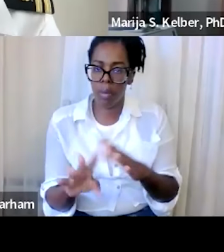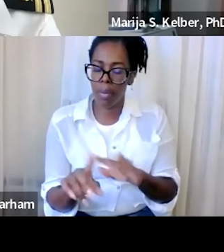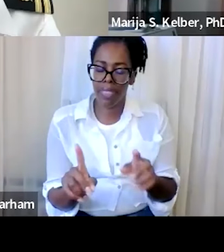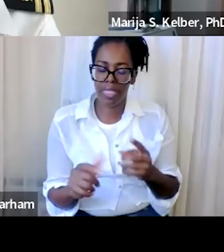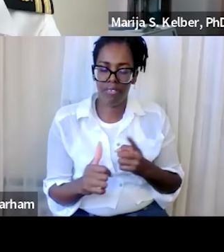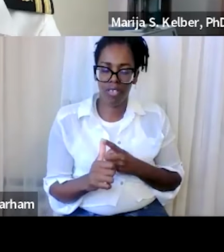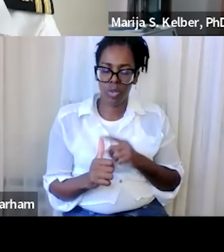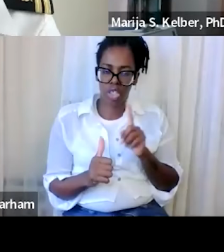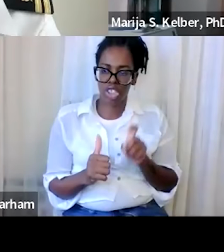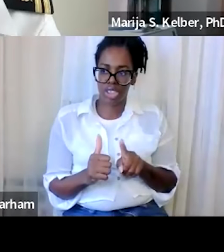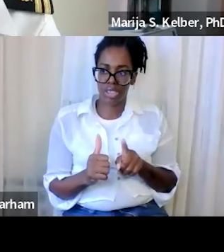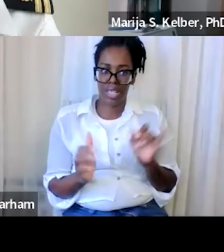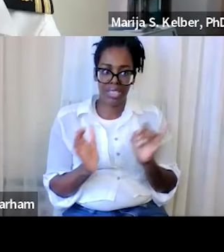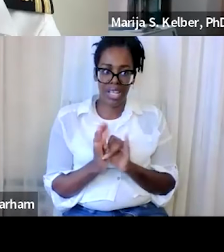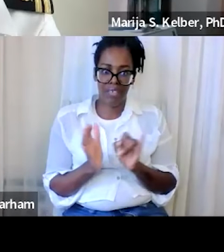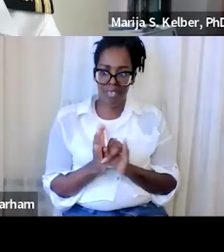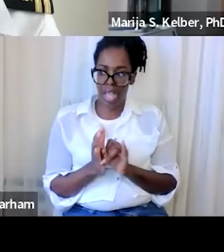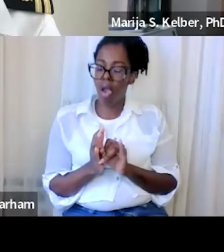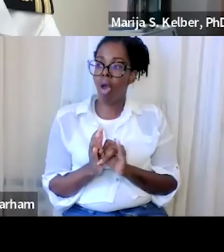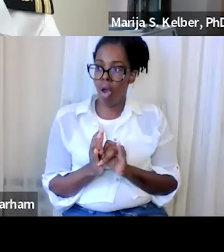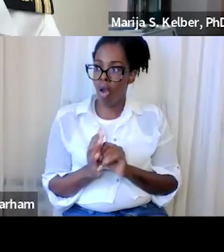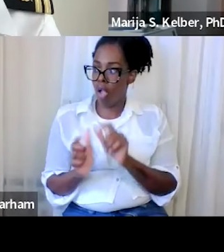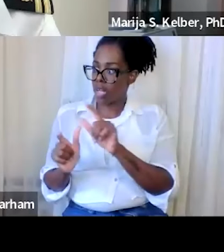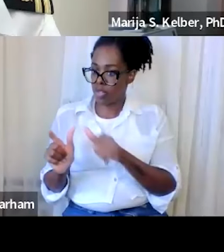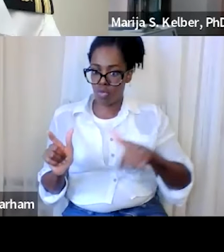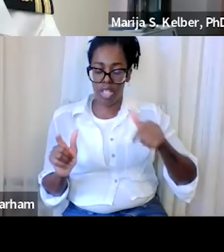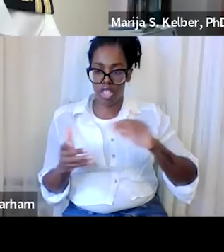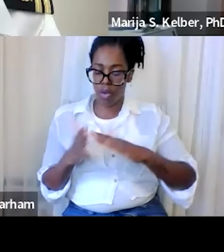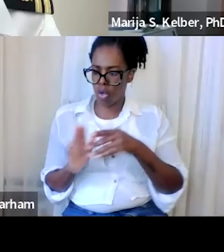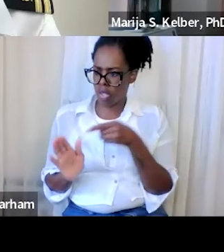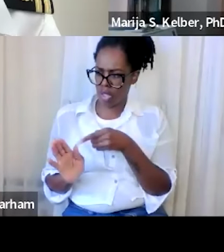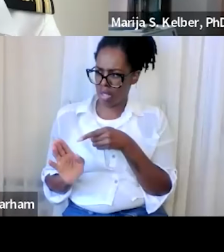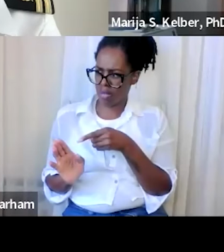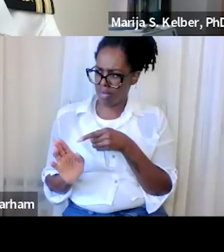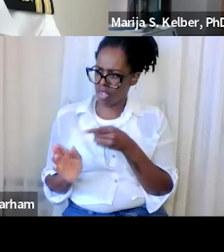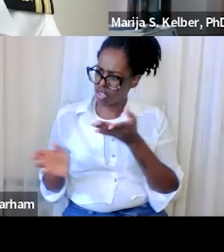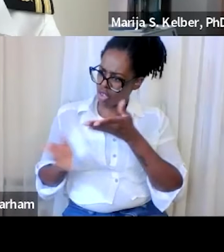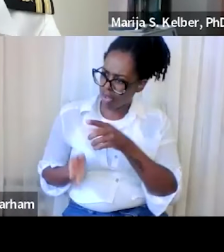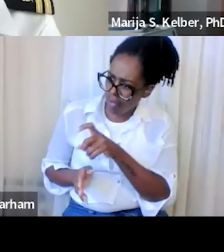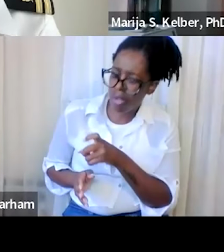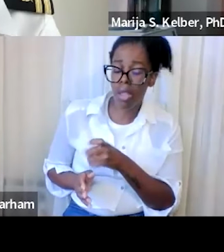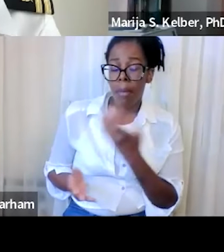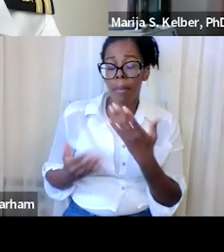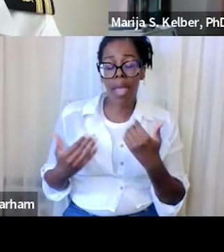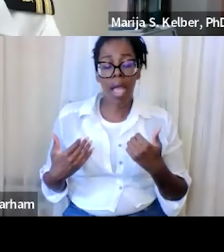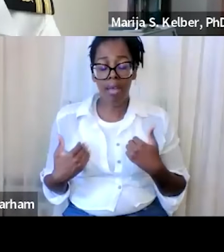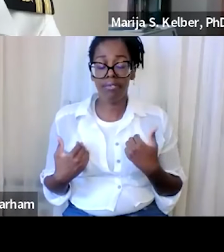of identifying somebody in the LGBTQ+ community, had they ever served? There might be some intersectional aspects,